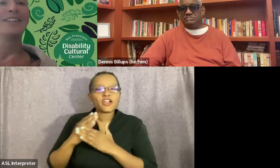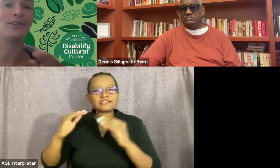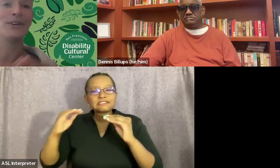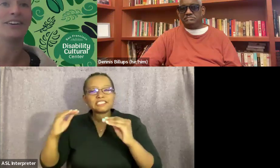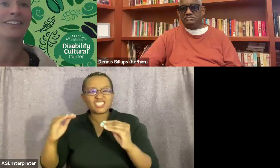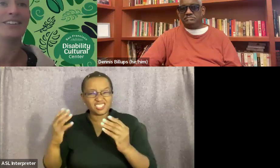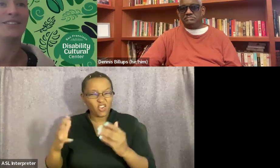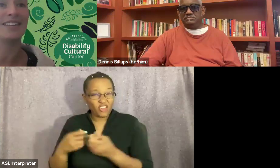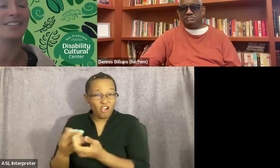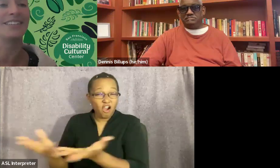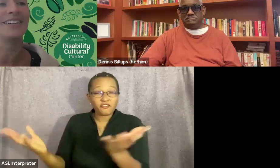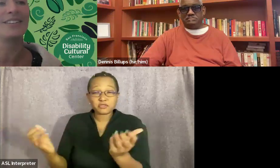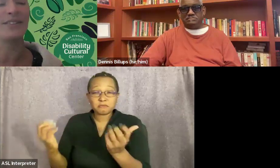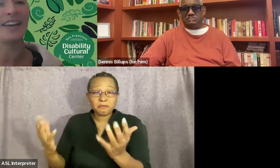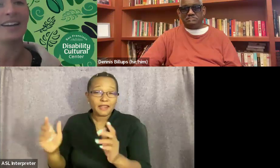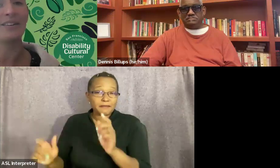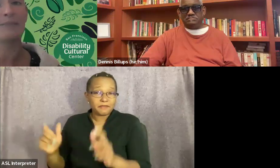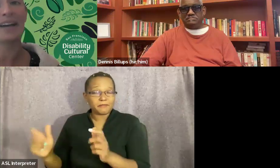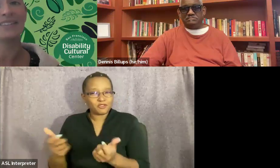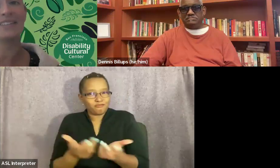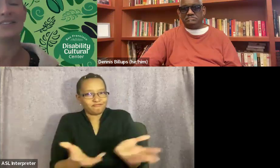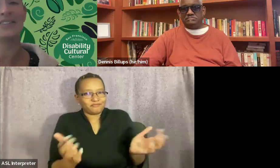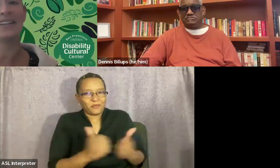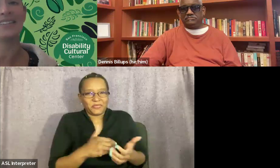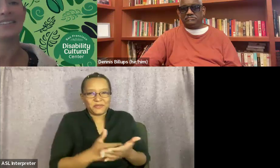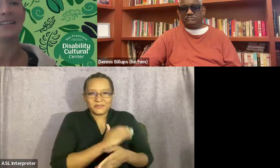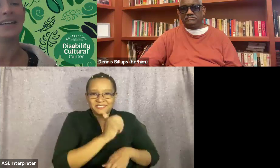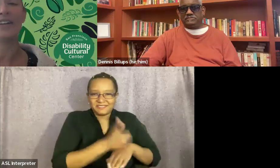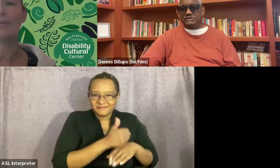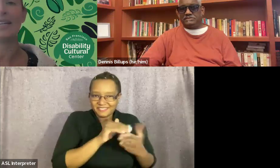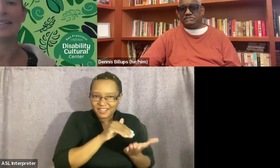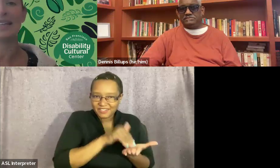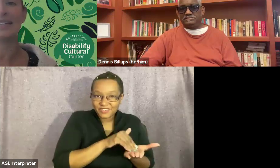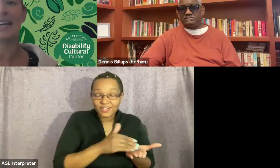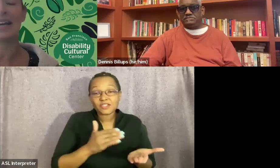to our new center. So with that I will pass it to you, Dennis. If anybody needs any tech